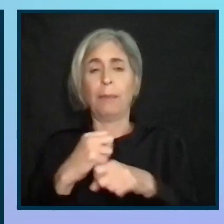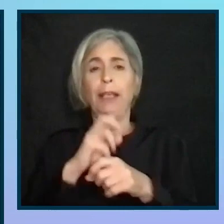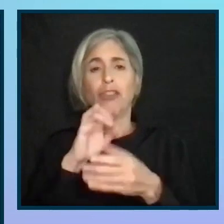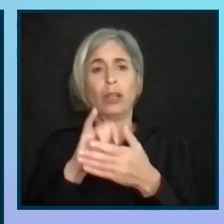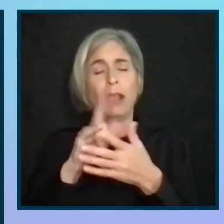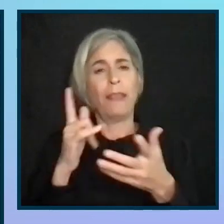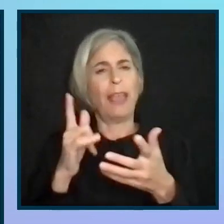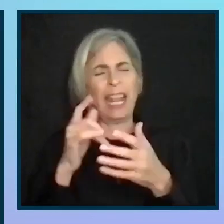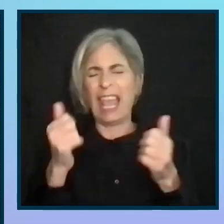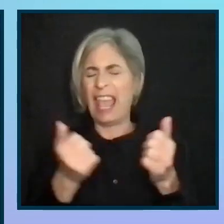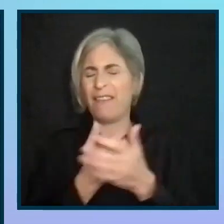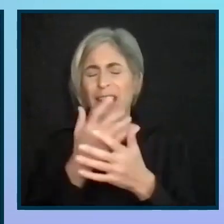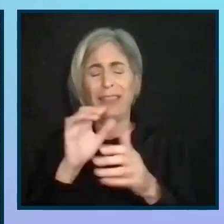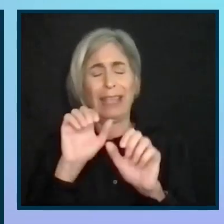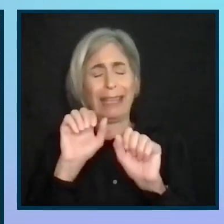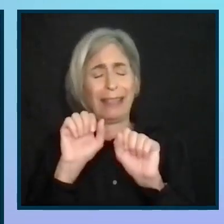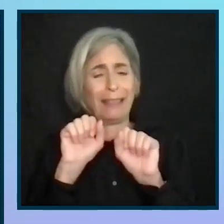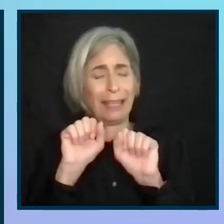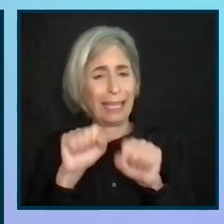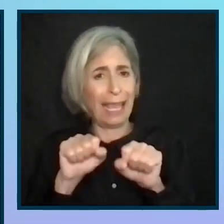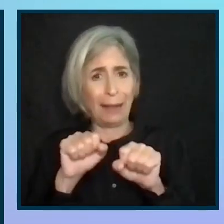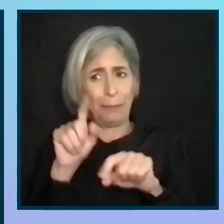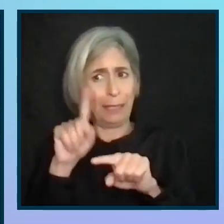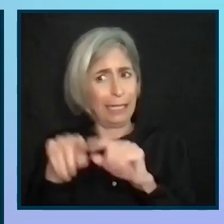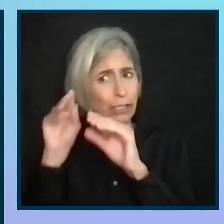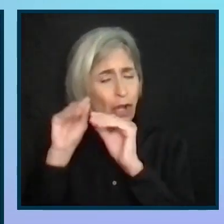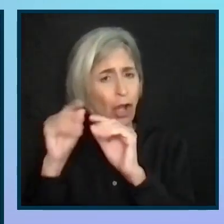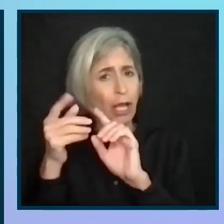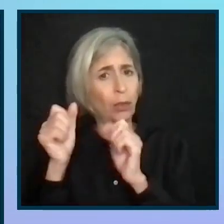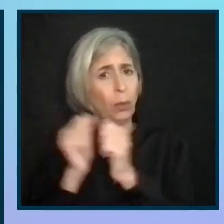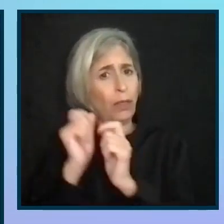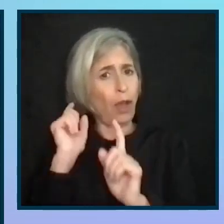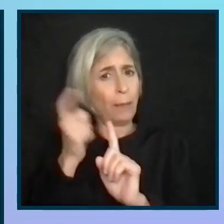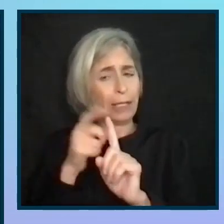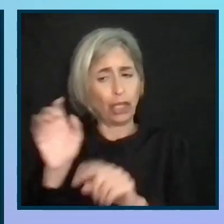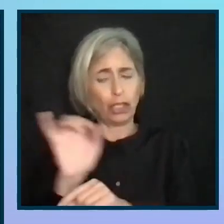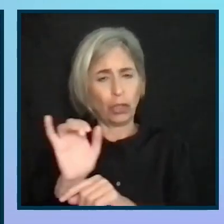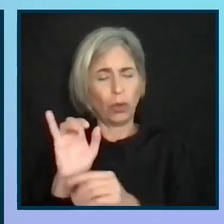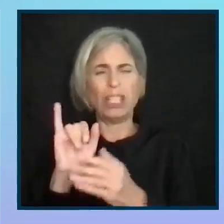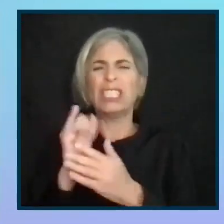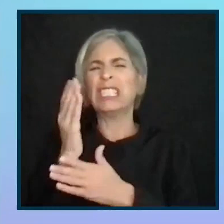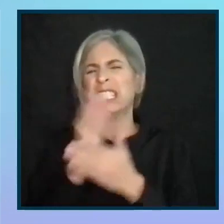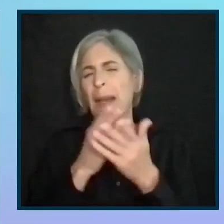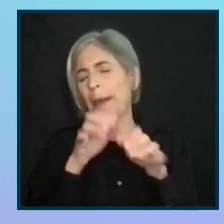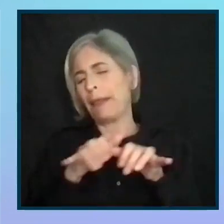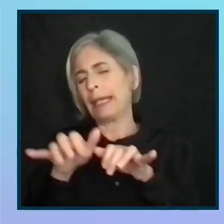for everything that can't be caught with automation as well. So those are some of the common roles in the scrum team